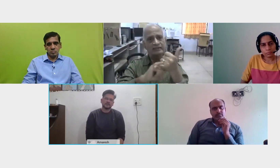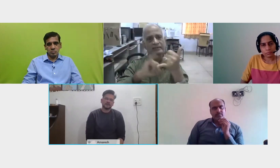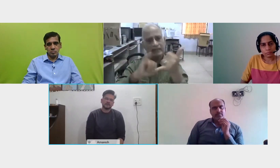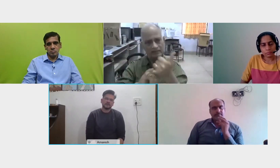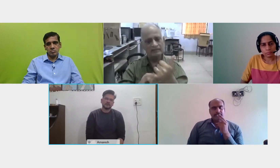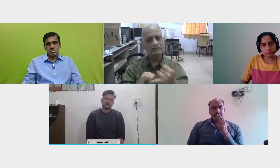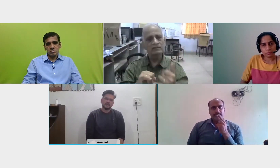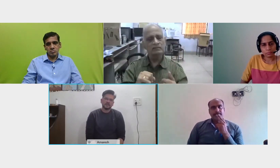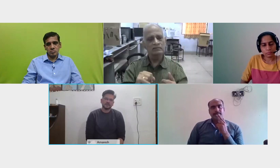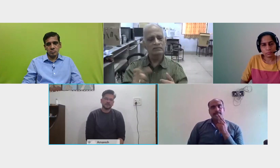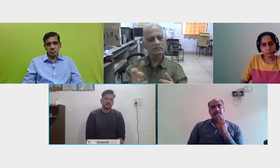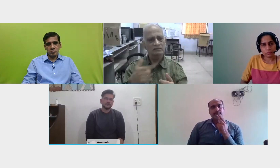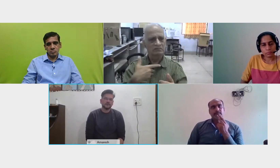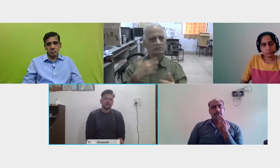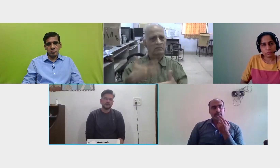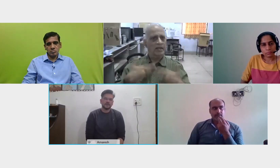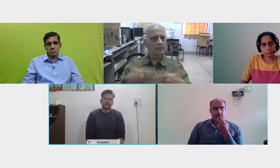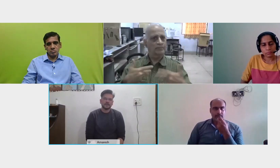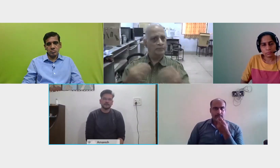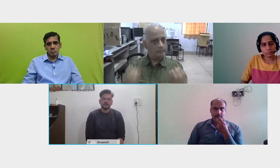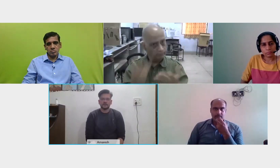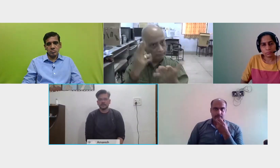it was a natural language. So later on the National Institute of Hearing Handicapped,